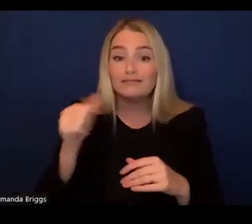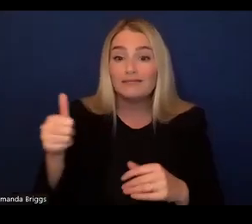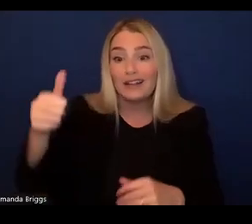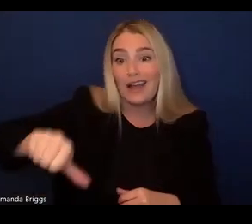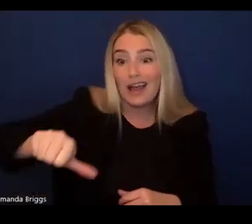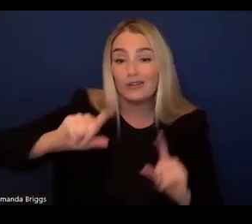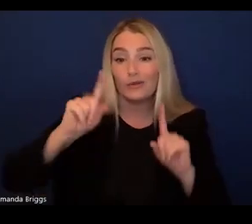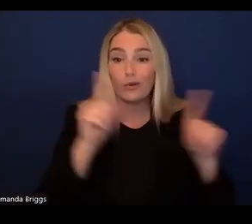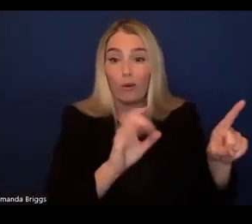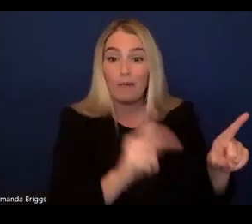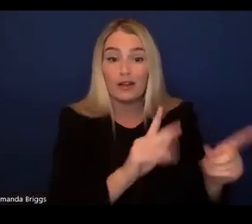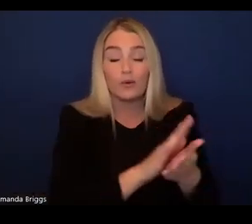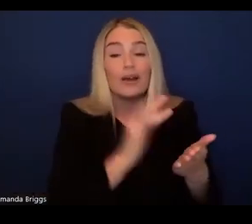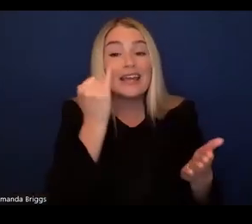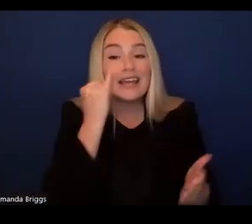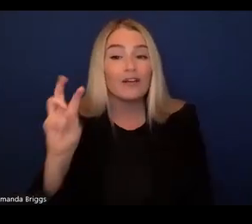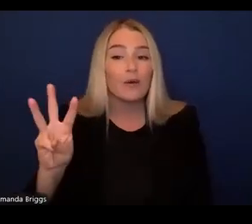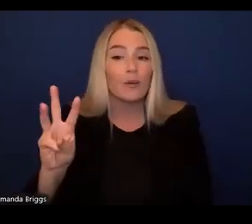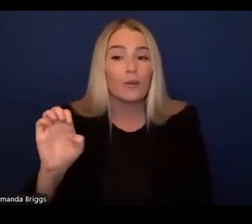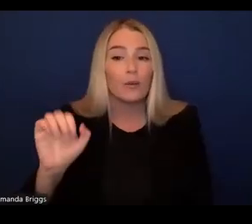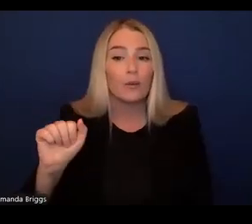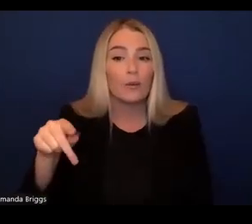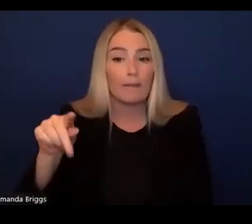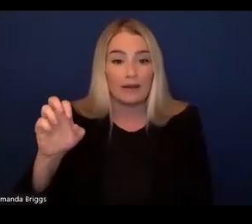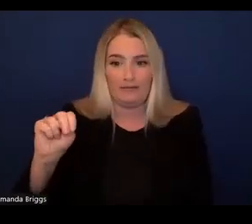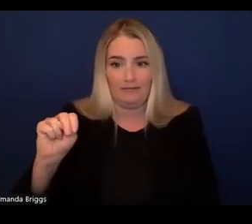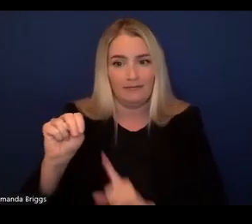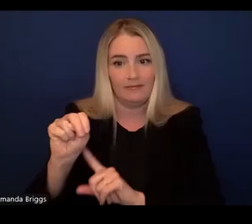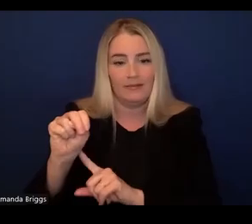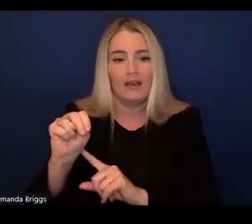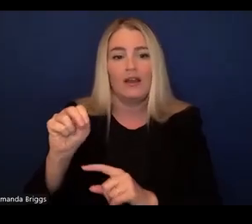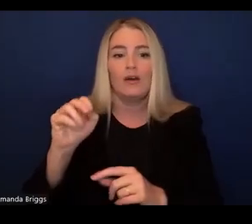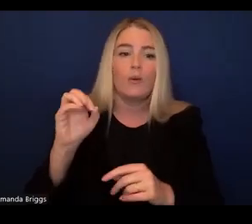If there was a weapon involved in the incident, drugs involved